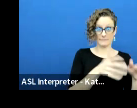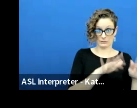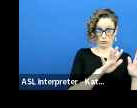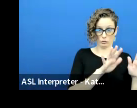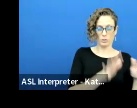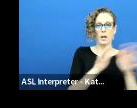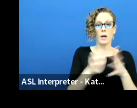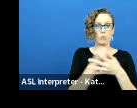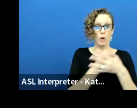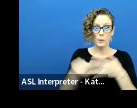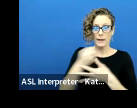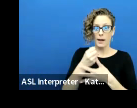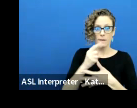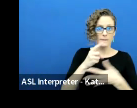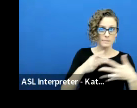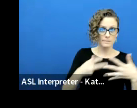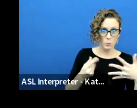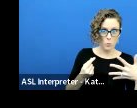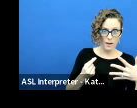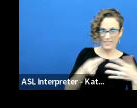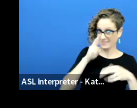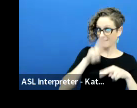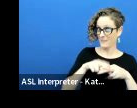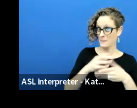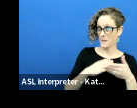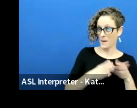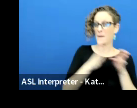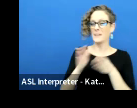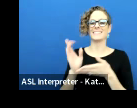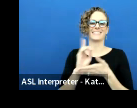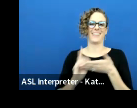to do now that's the fun part where we actually designed the system that we're going to put in